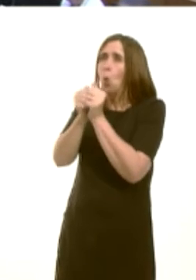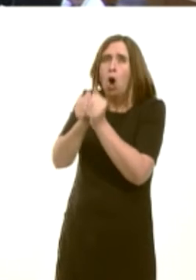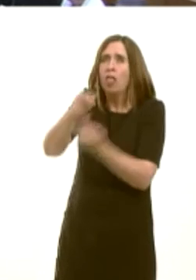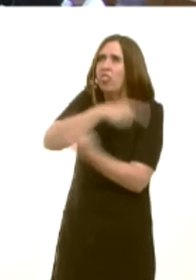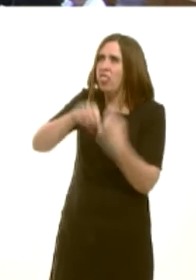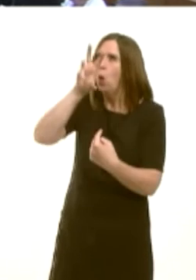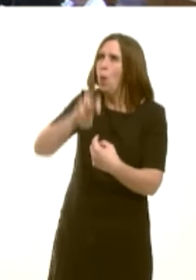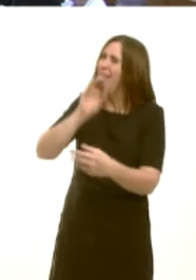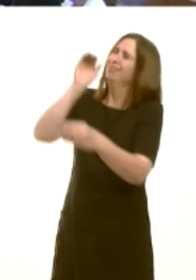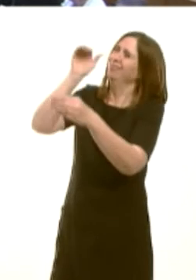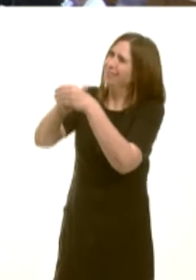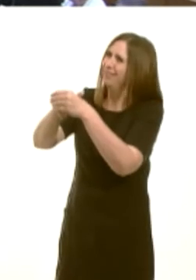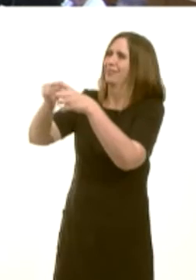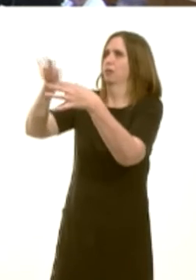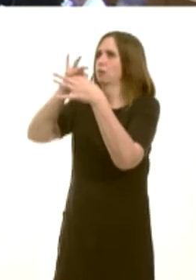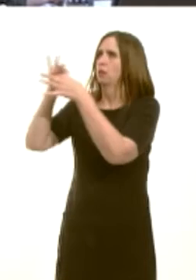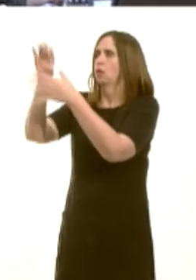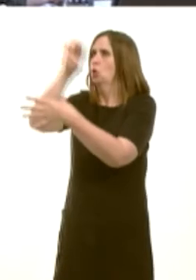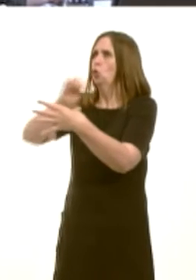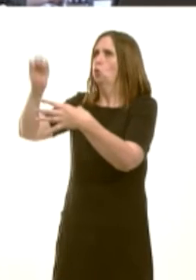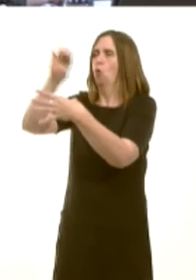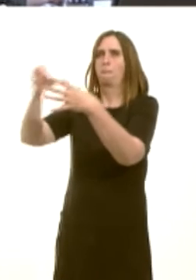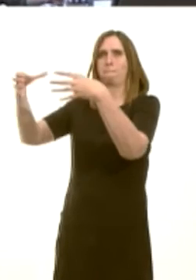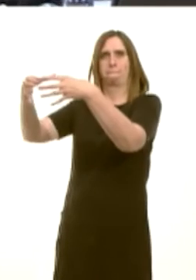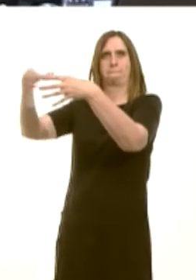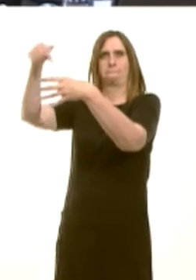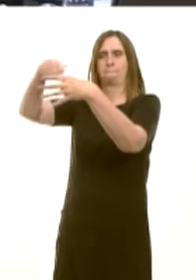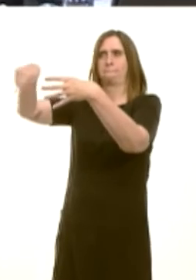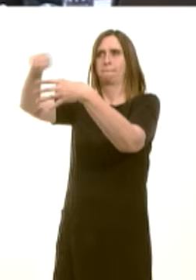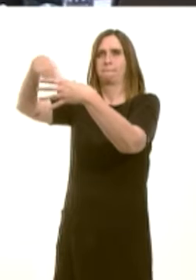of being members of the European Union and to show that we get more funding out than